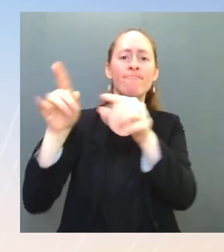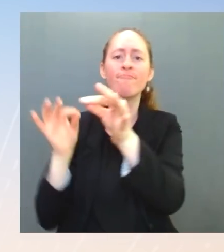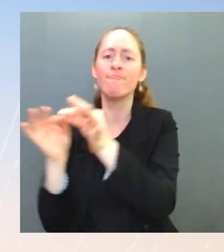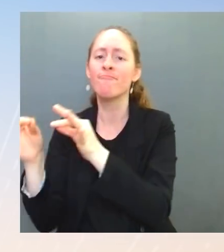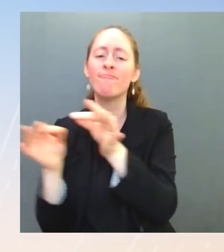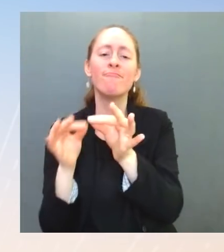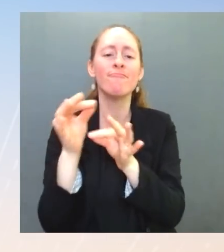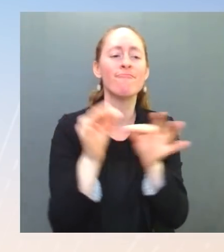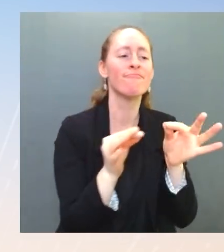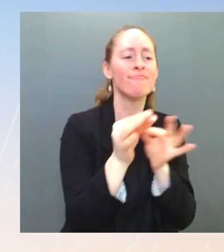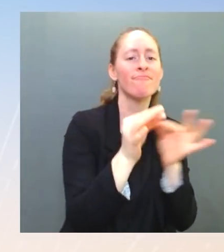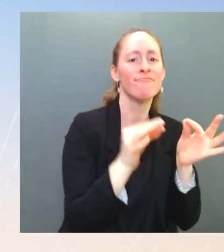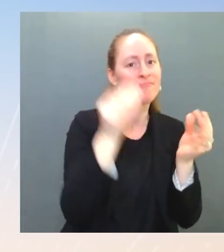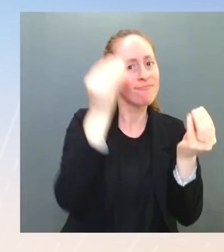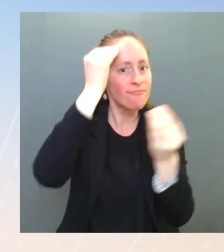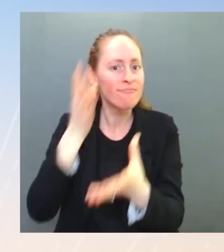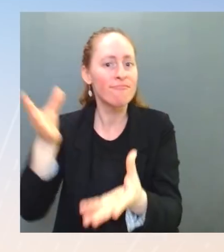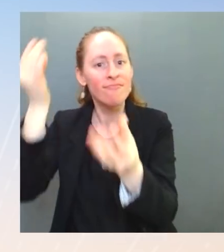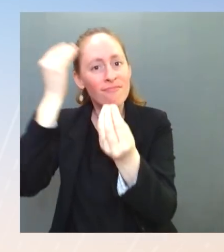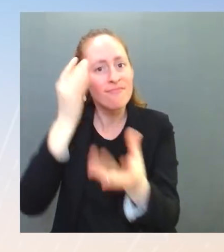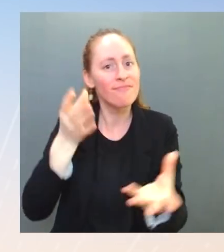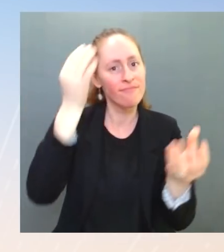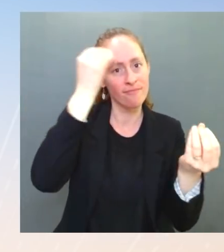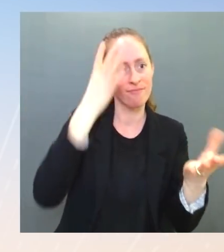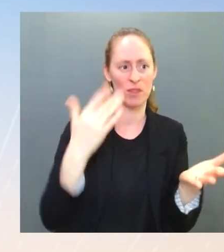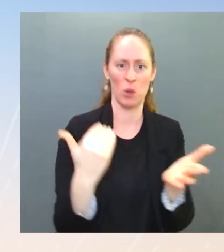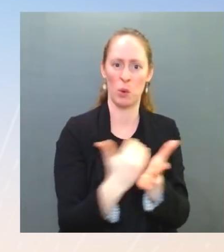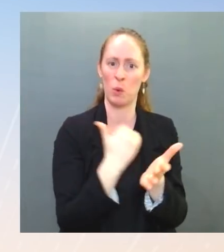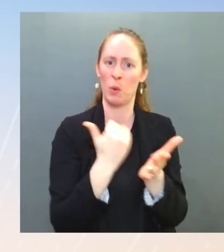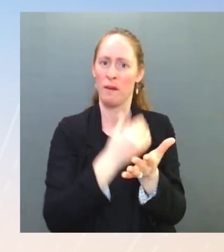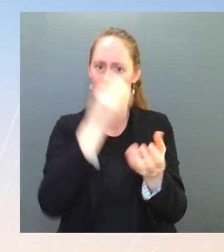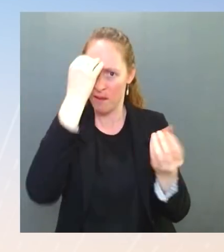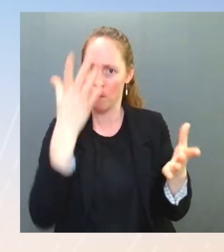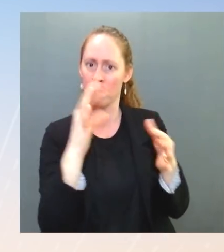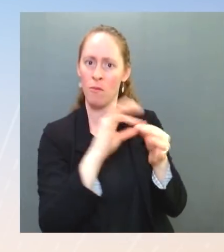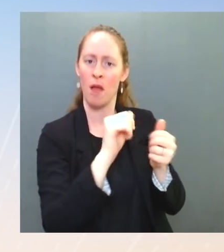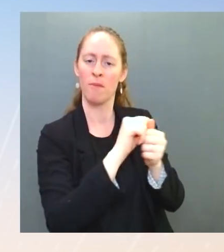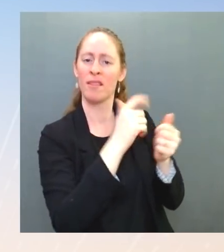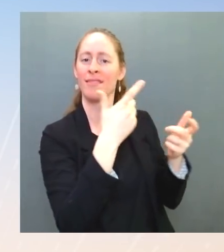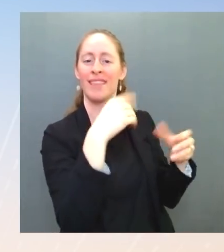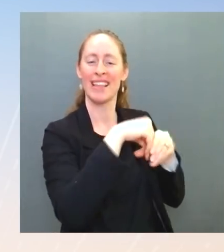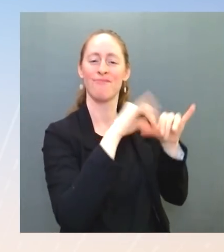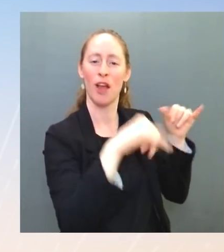to make sure they reach rural areas across America. This tour includes the President's trip tomorrow